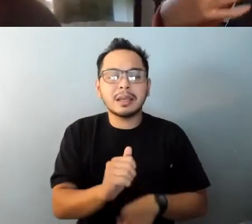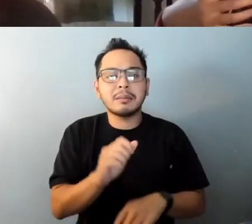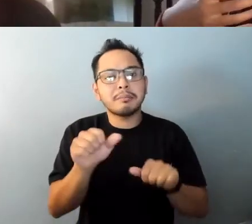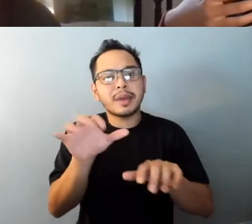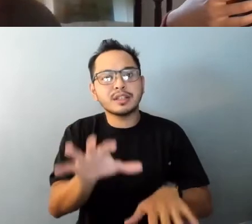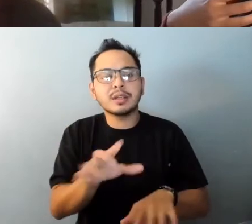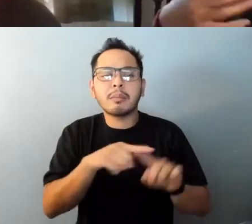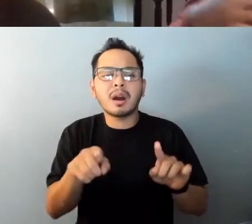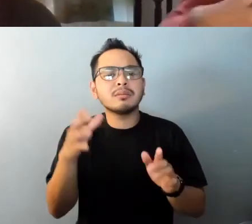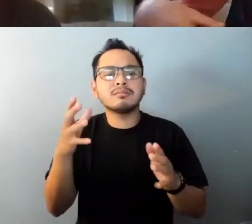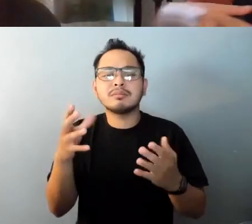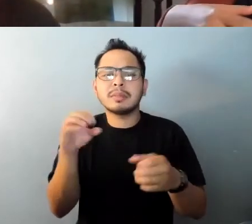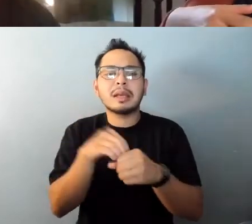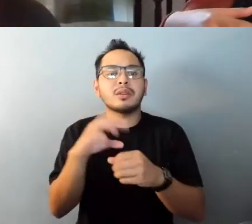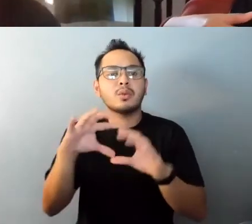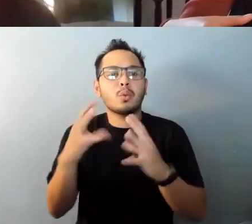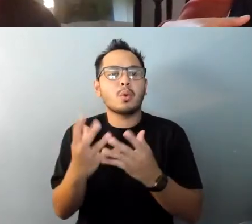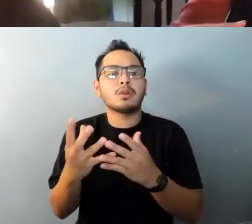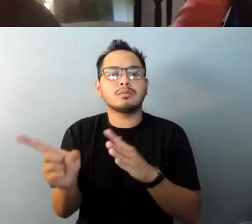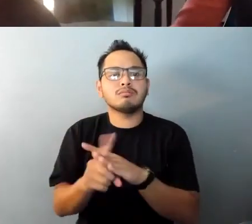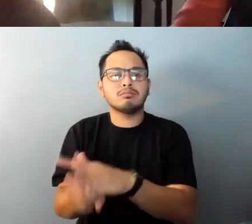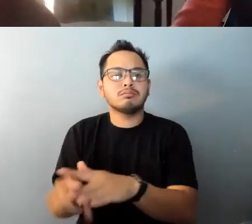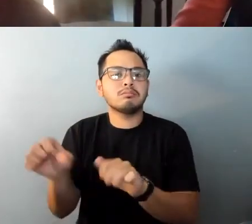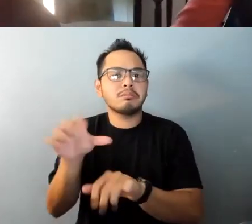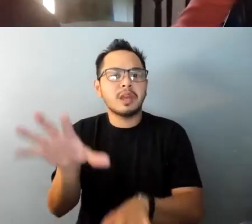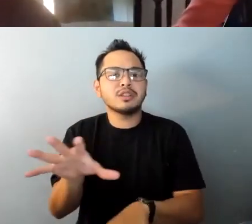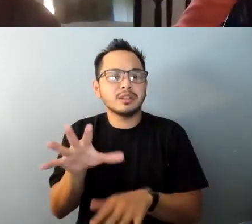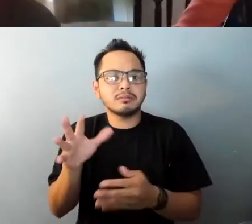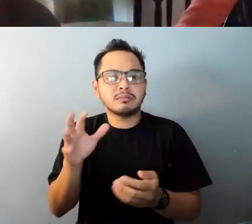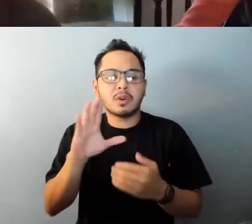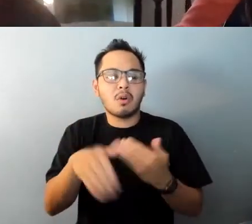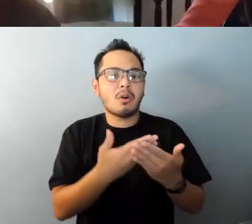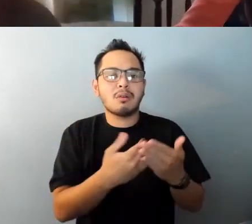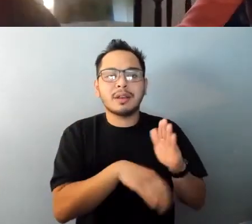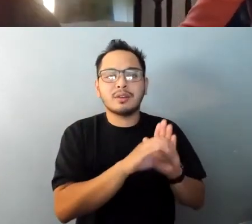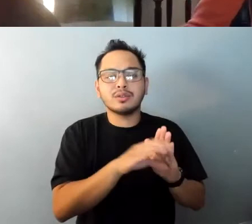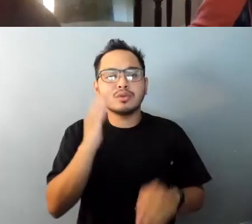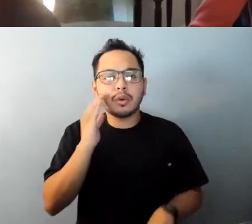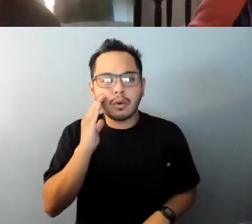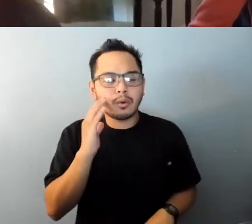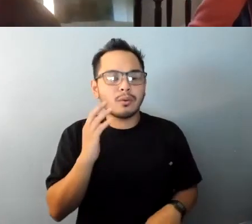this entire environment that all of the characters know about and are familiar with that seem